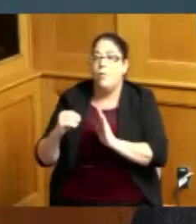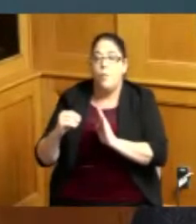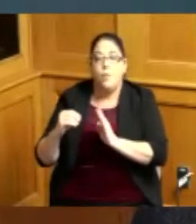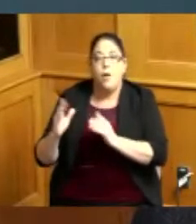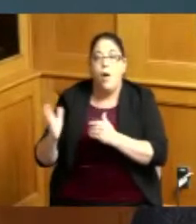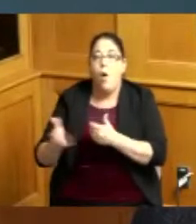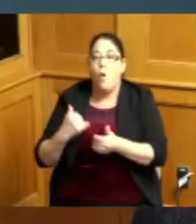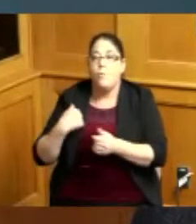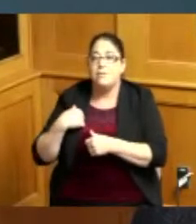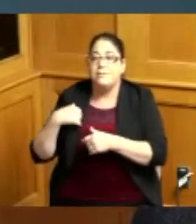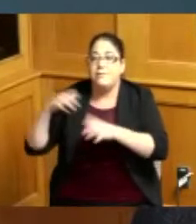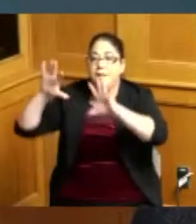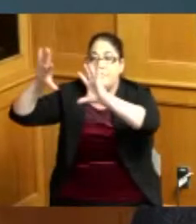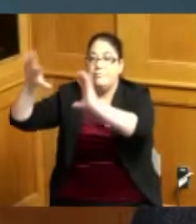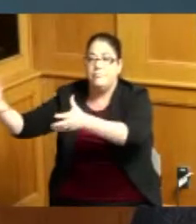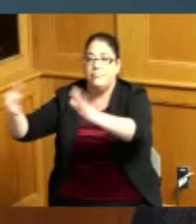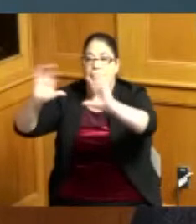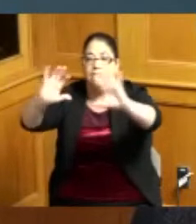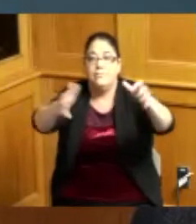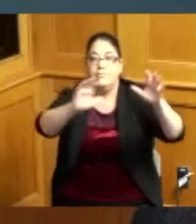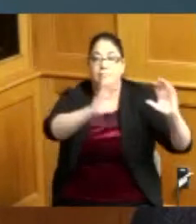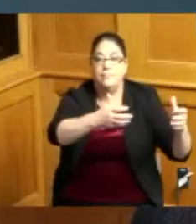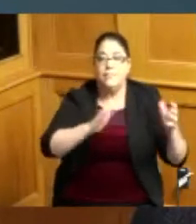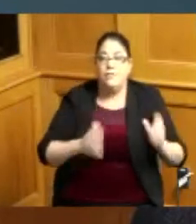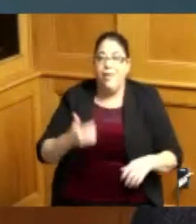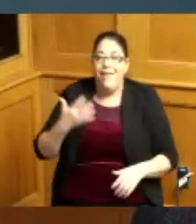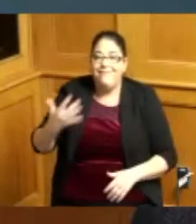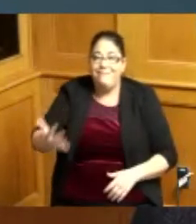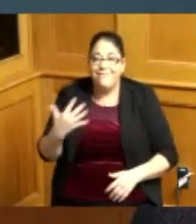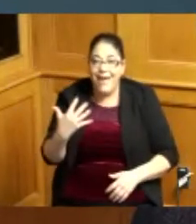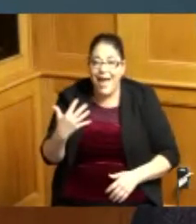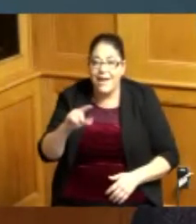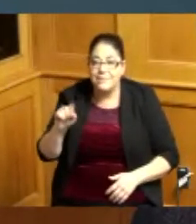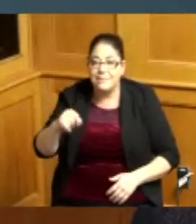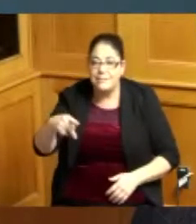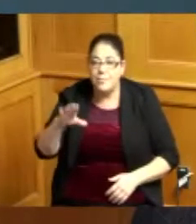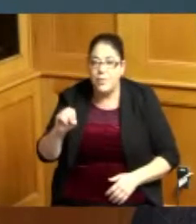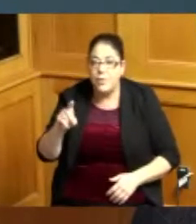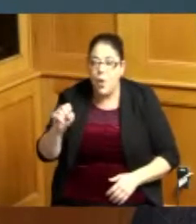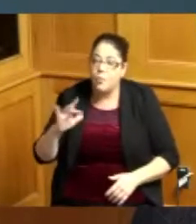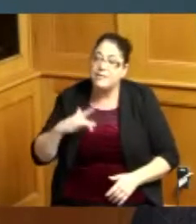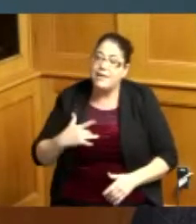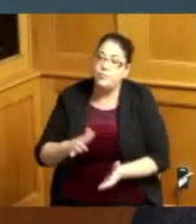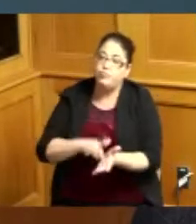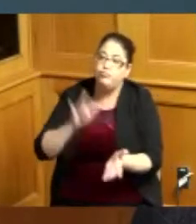only five zip codes that are taking advantage of these services so and I wrote to Jeff about